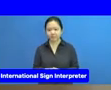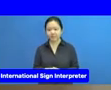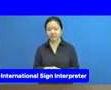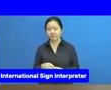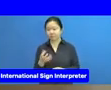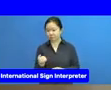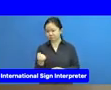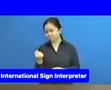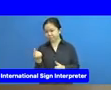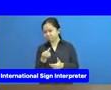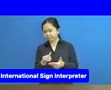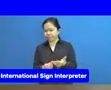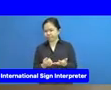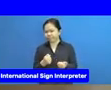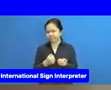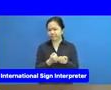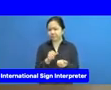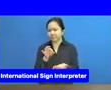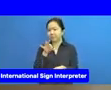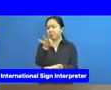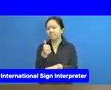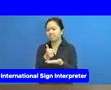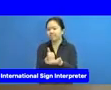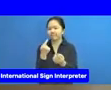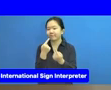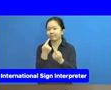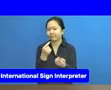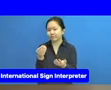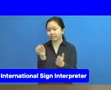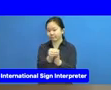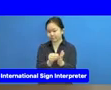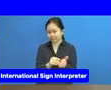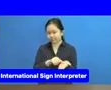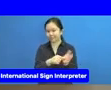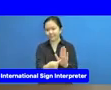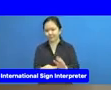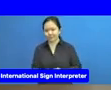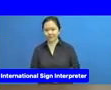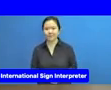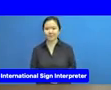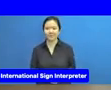As I said, there's a lot of different things that are gonna be available to you from today